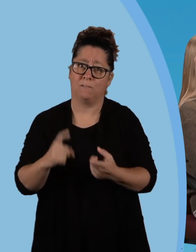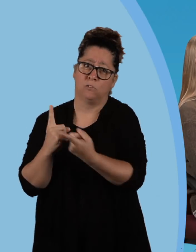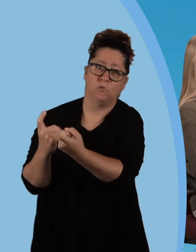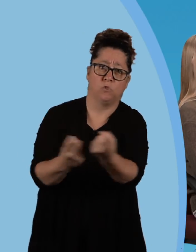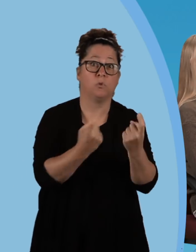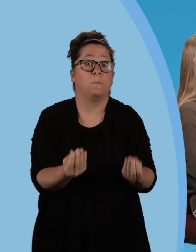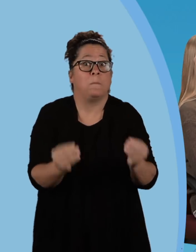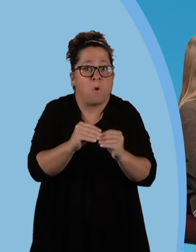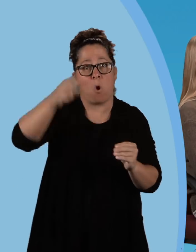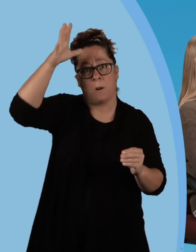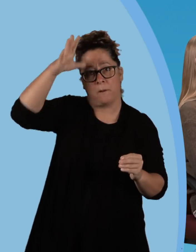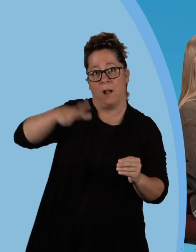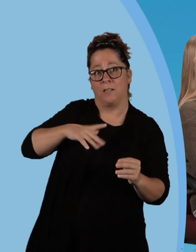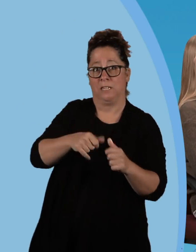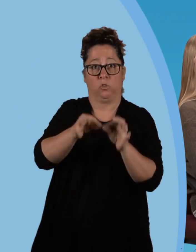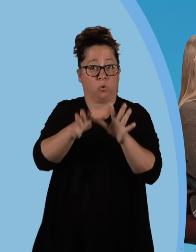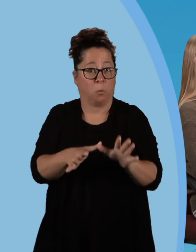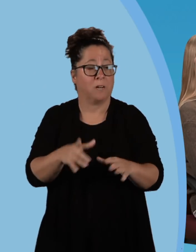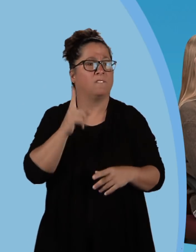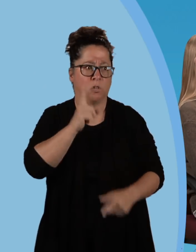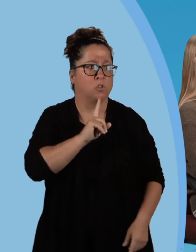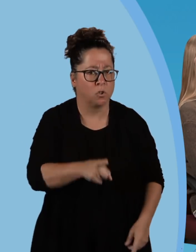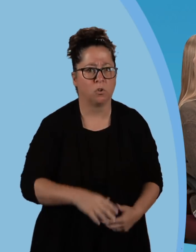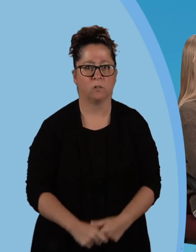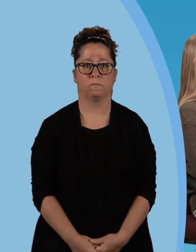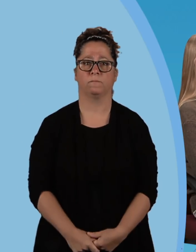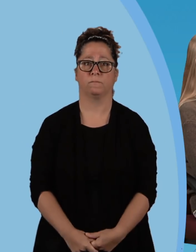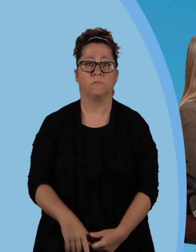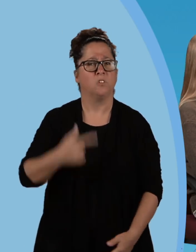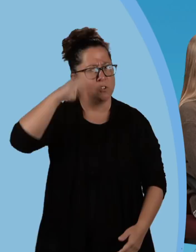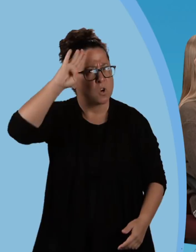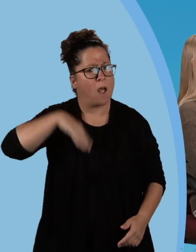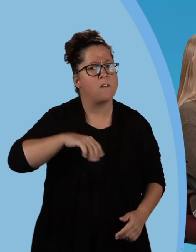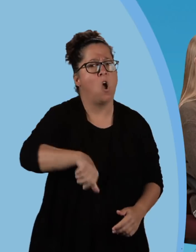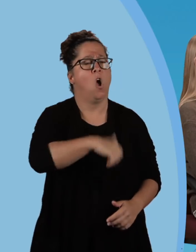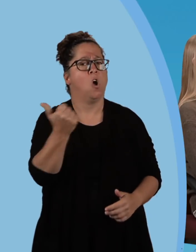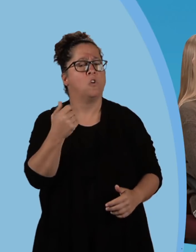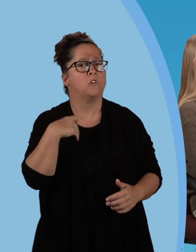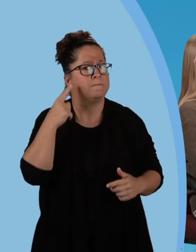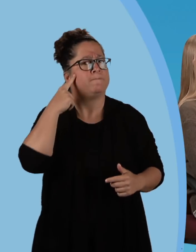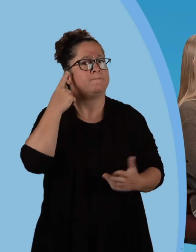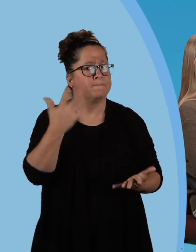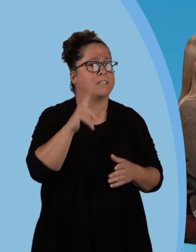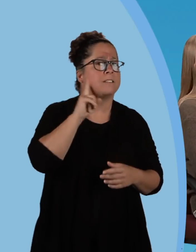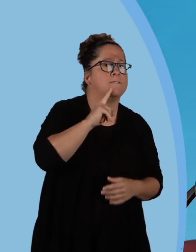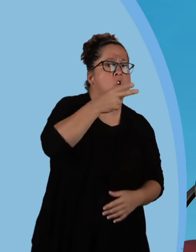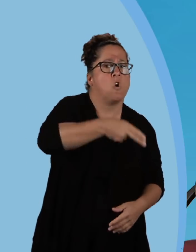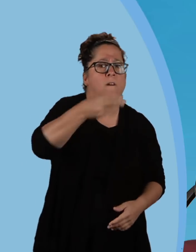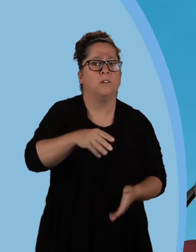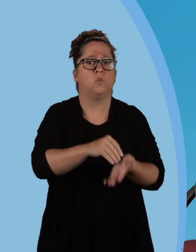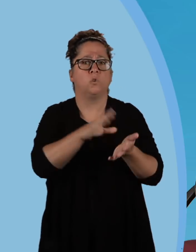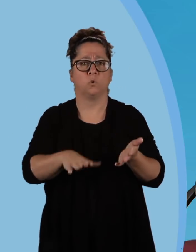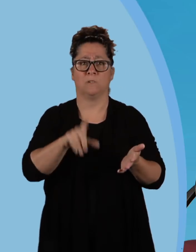I mean, we've got to recruit more men into the interpreting profession for sure. Yes, yes, I agree. You know, another thing that I think